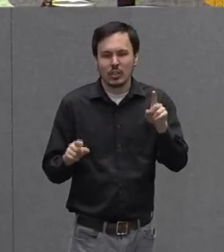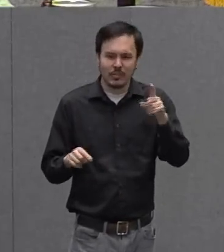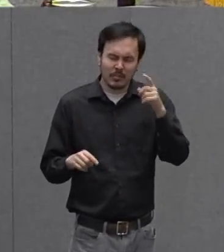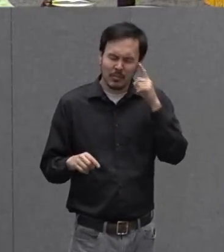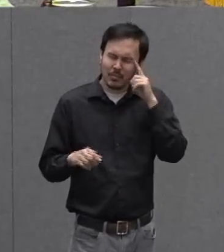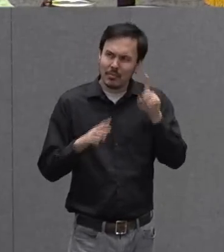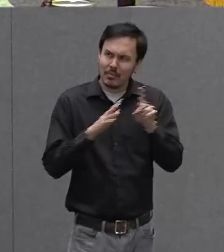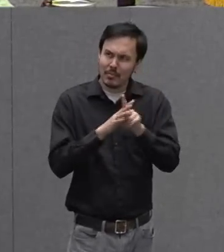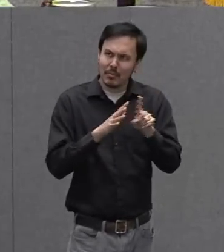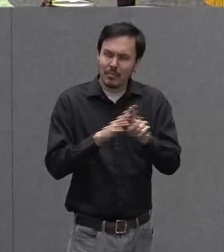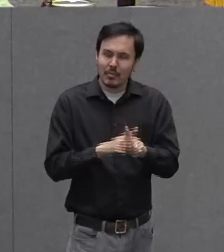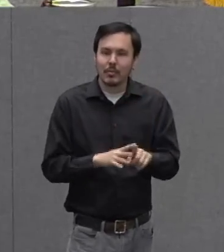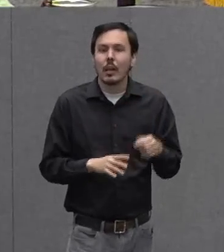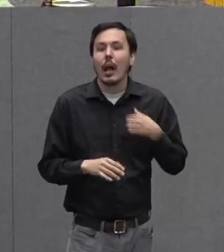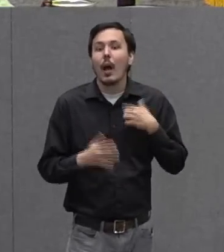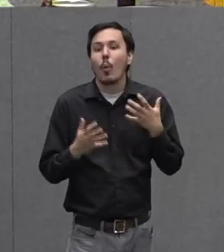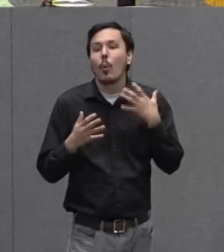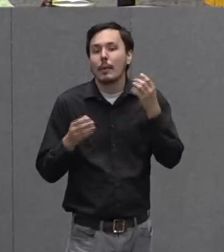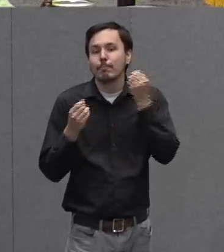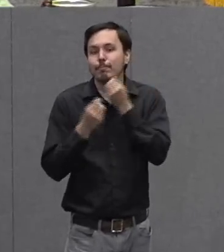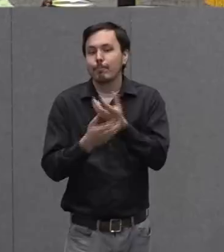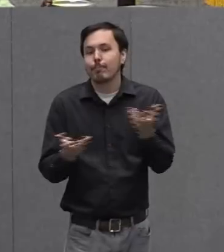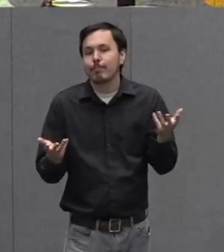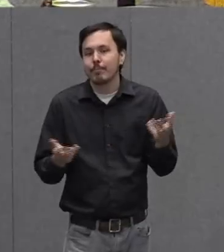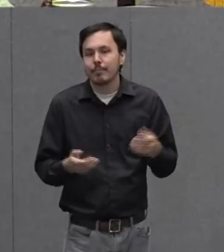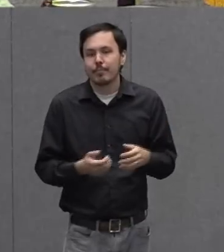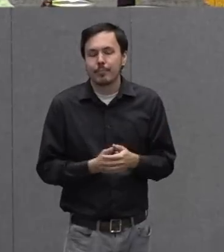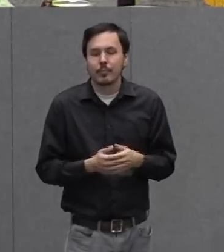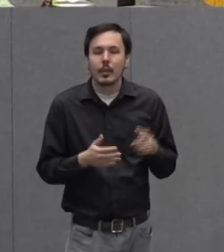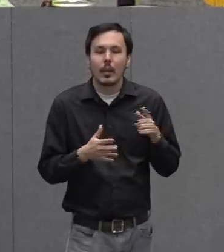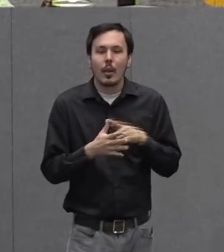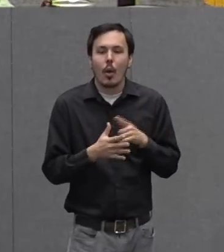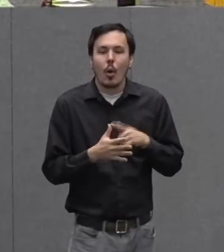So let me share with you some of my questions. A what if question.